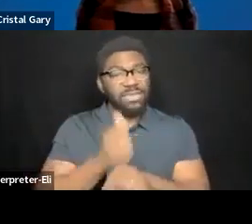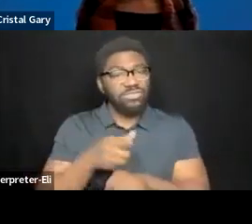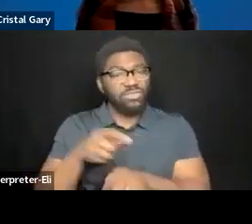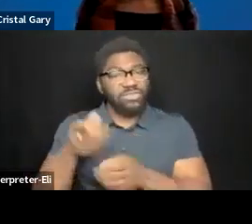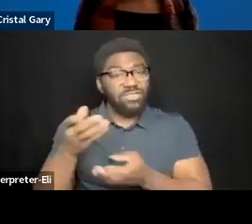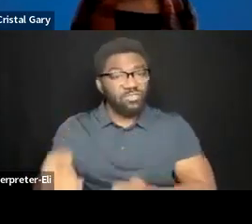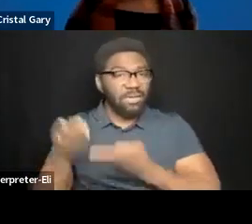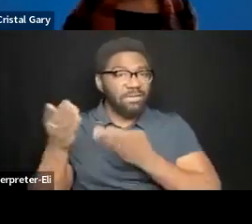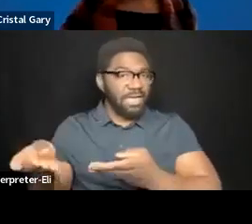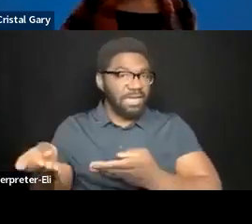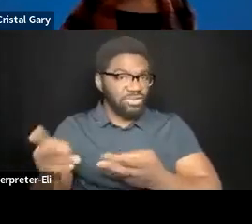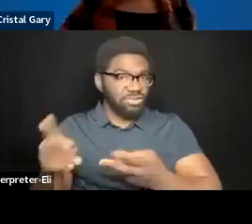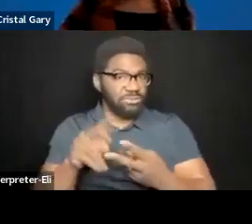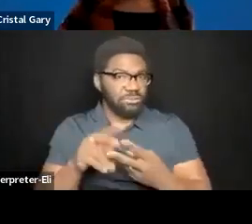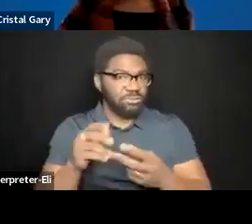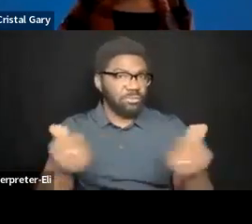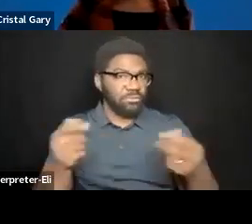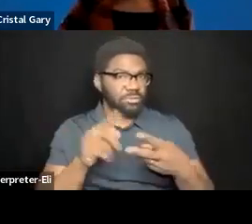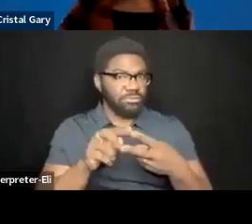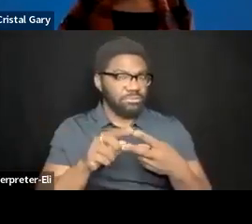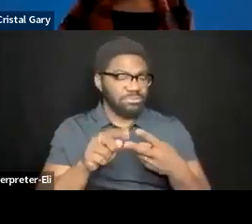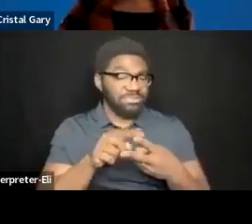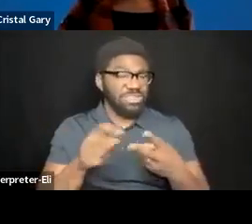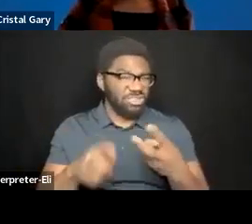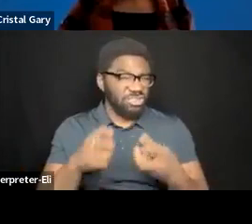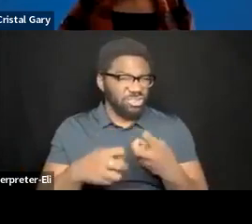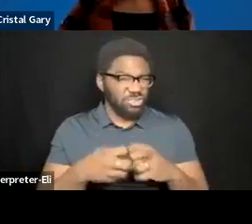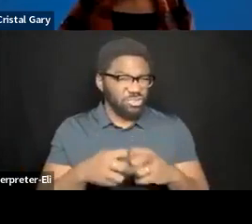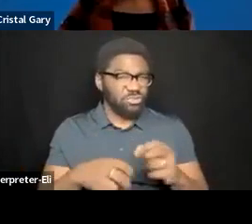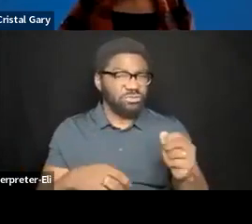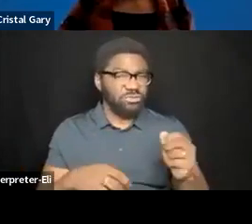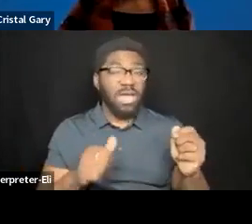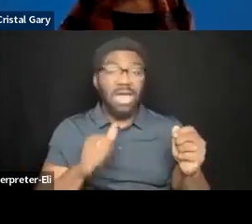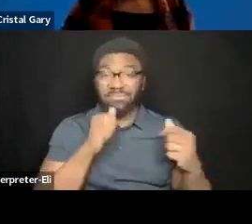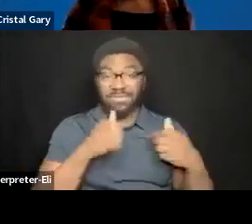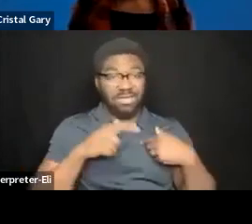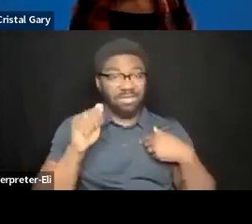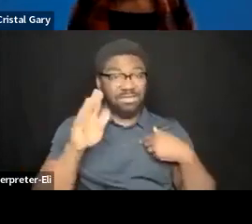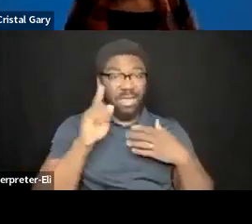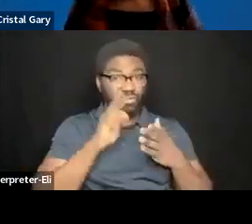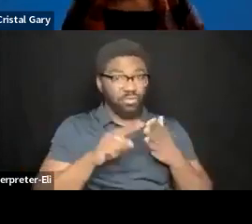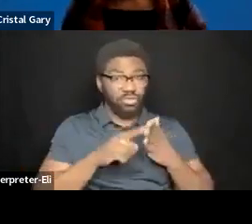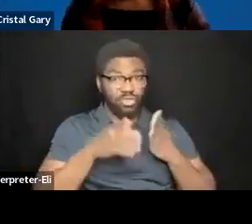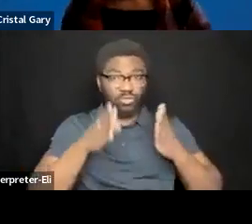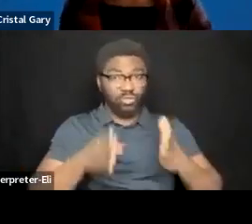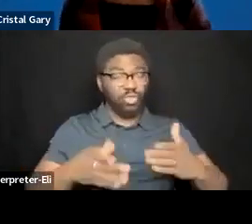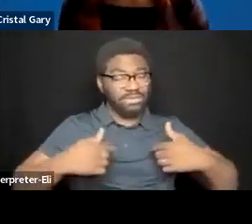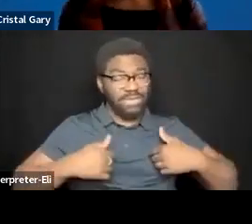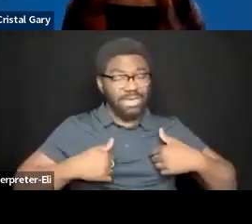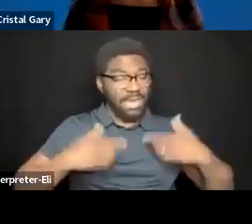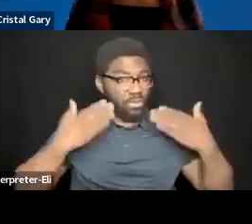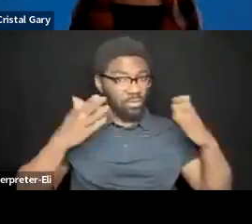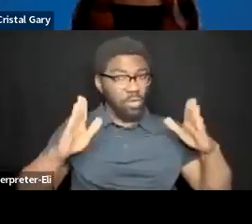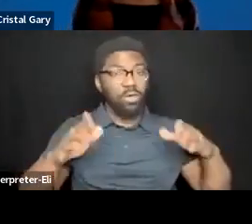And given the discussion, at least from my part, because I'm a laboratory research guy, it would be nice if those two issues, even